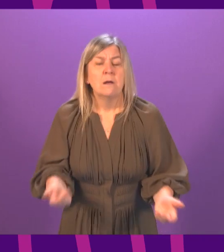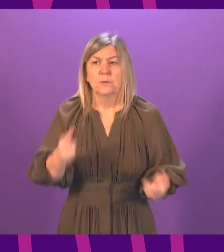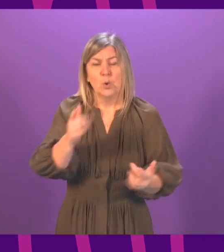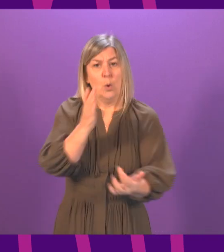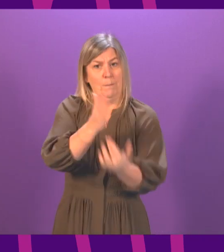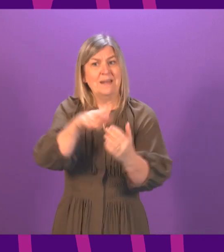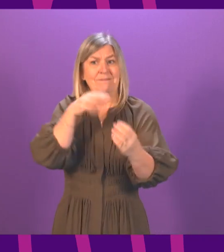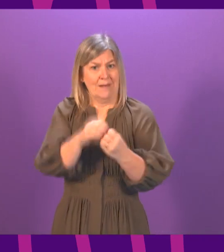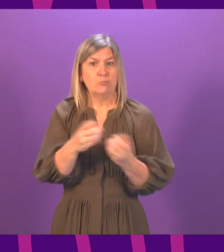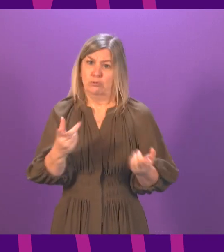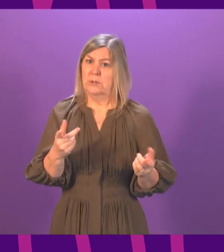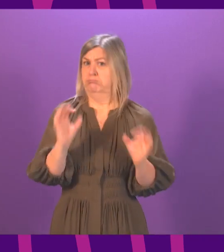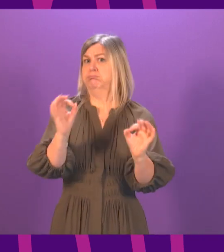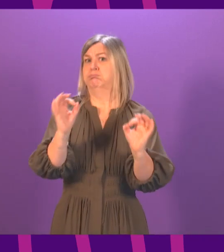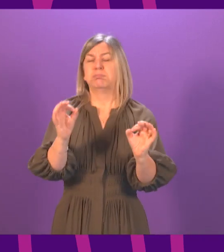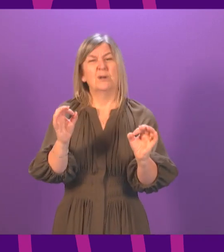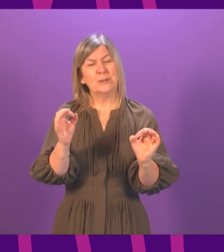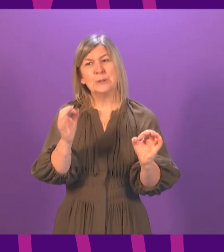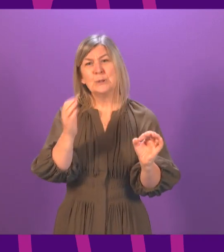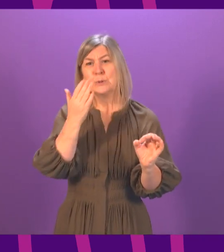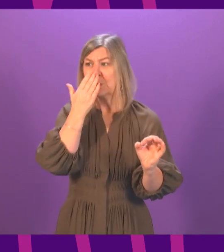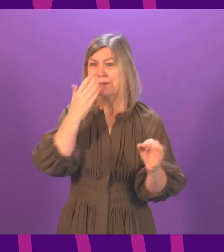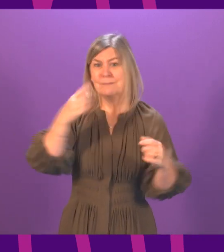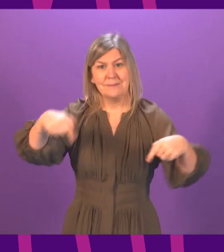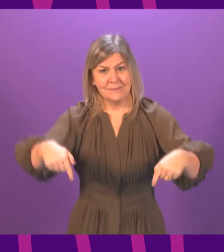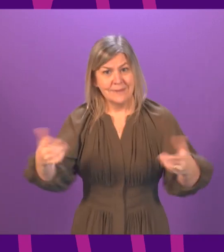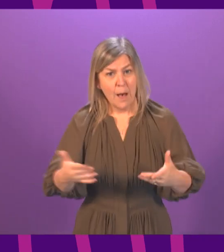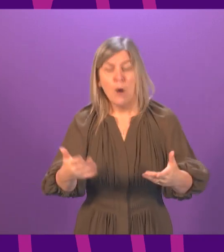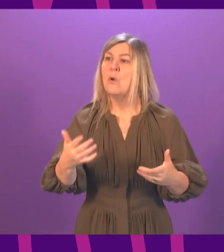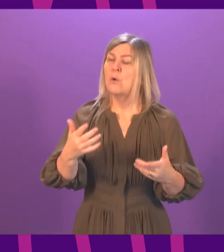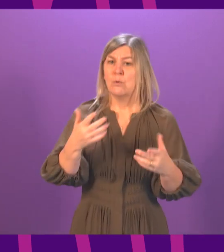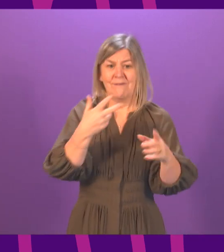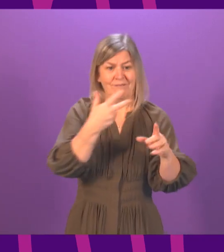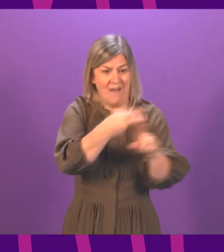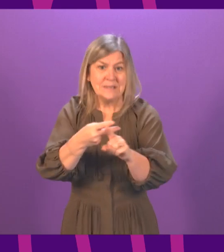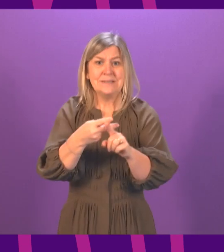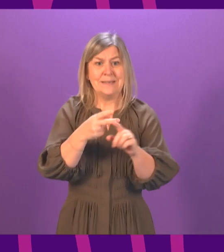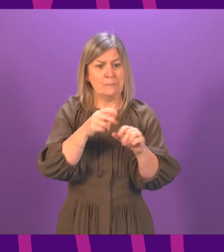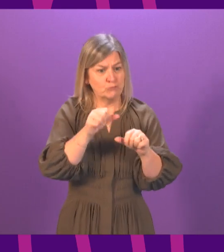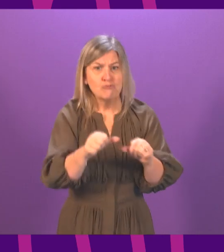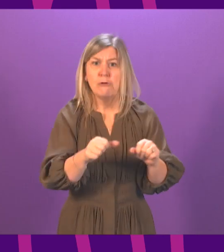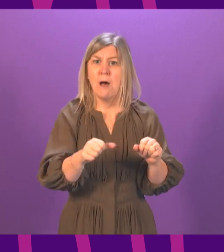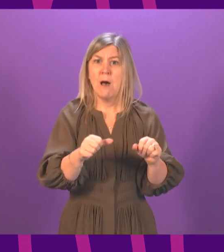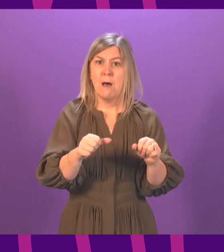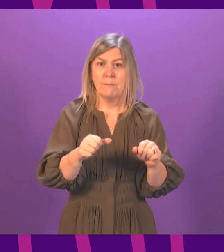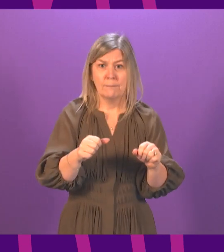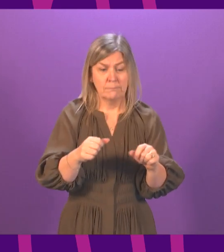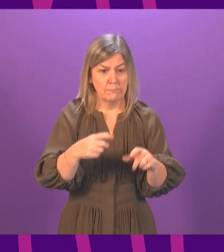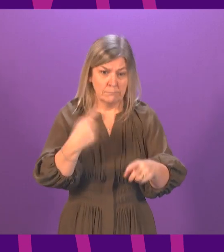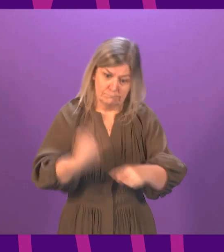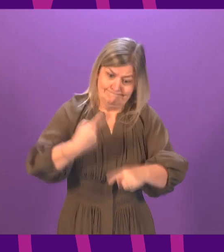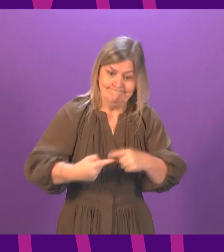We are building a vaccination programme that has pace, but a sustainable pace, such that we